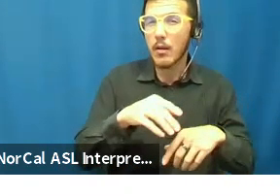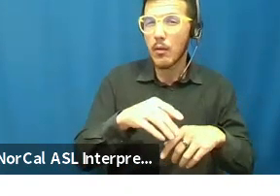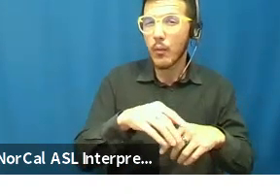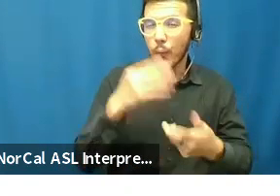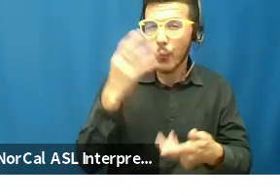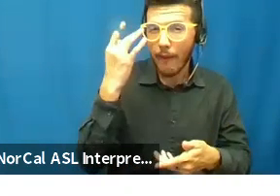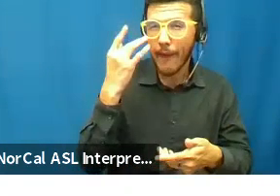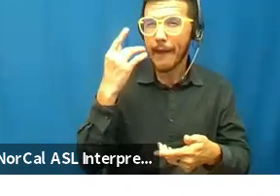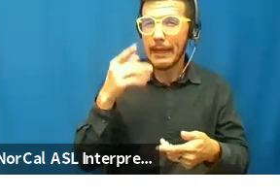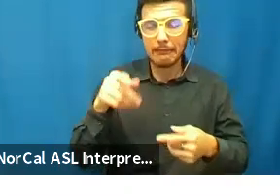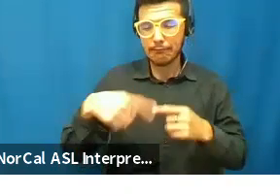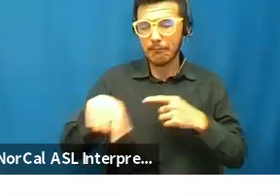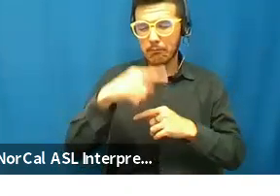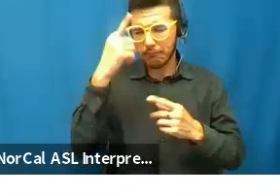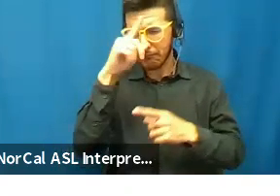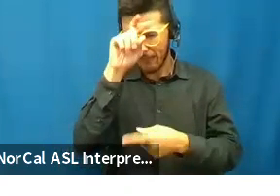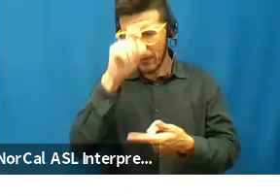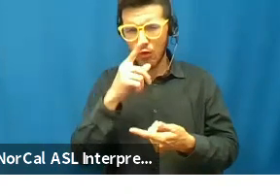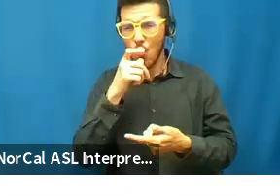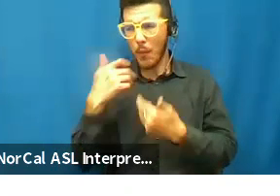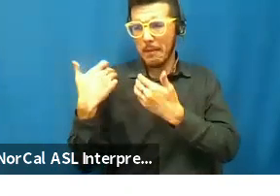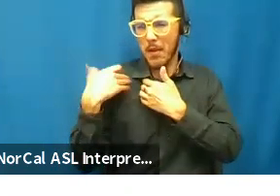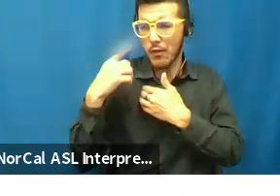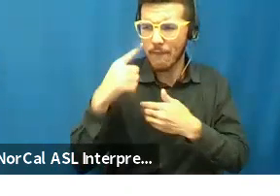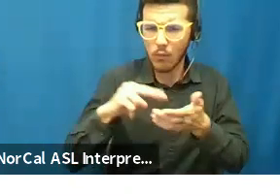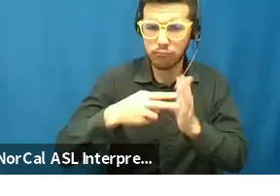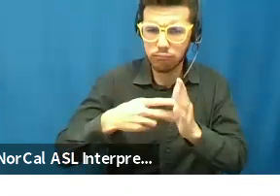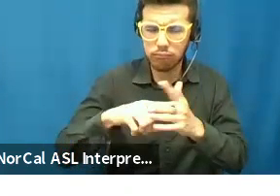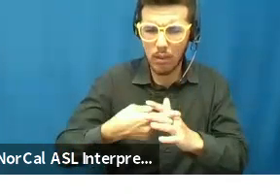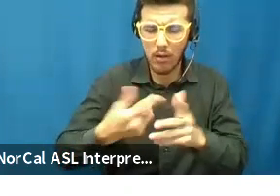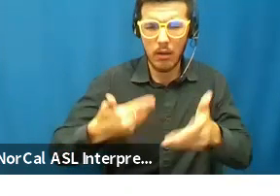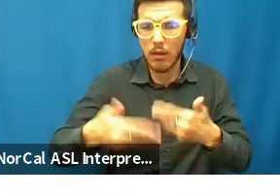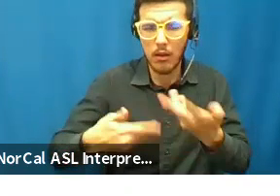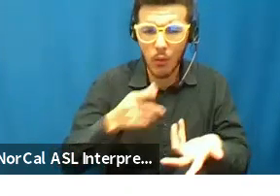position and initiatives. And I think this goes back to, again, one of our first slides